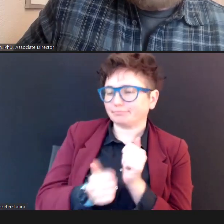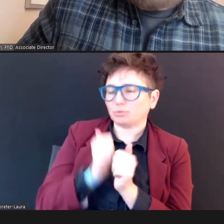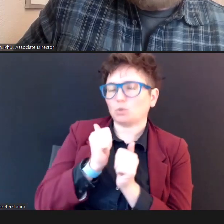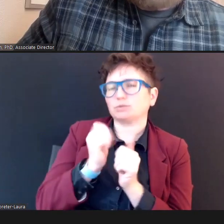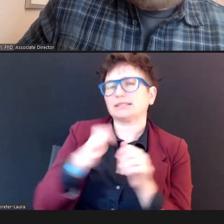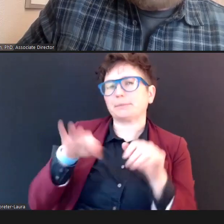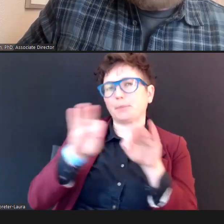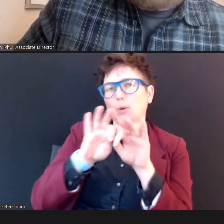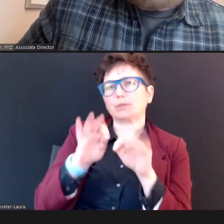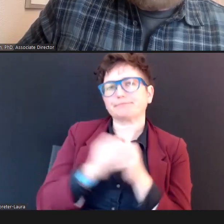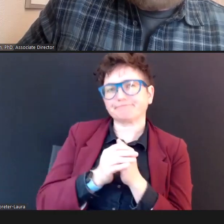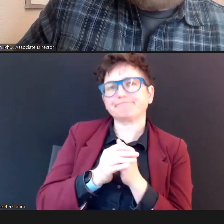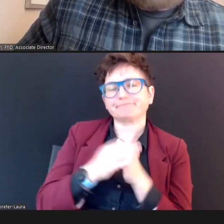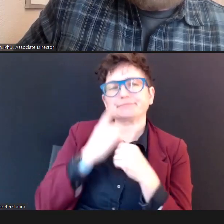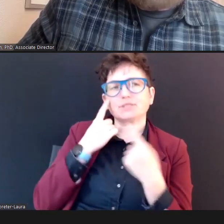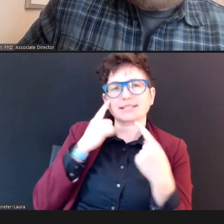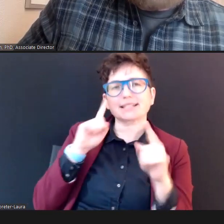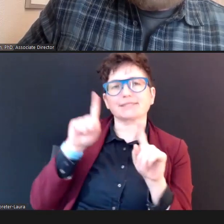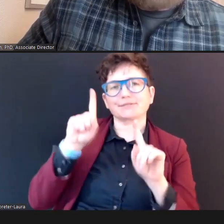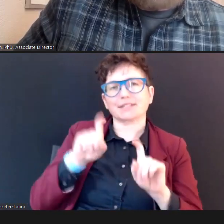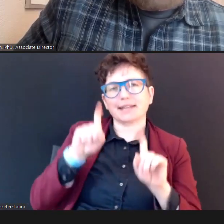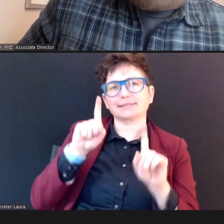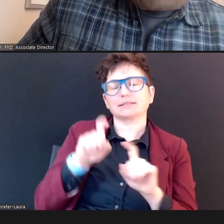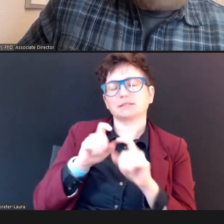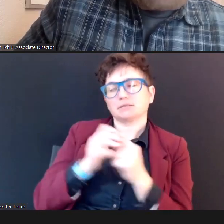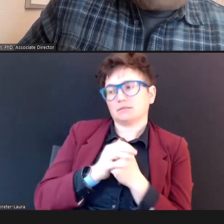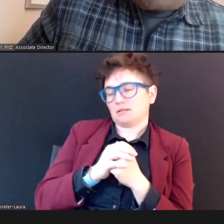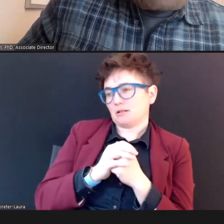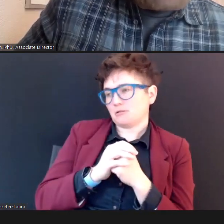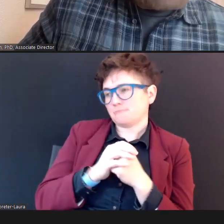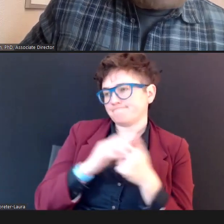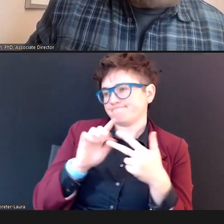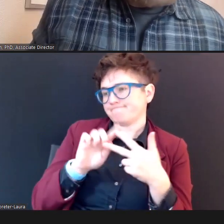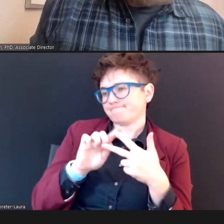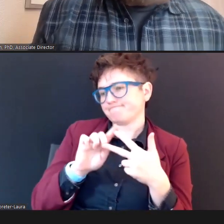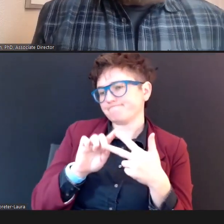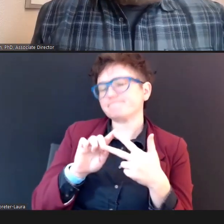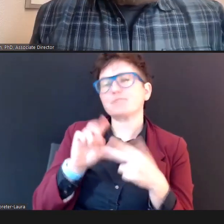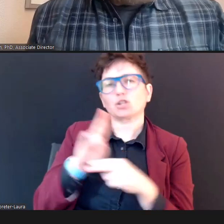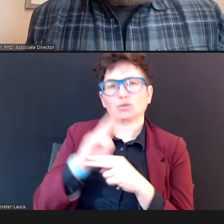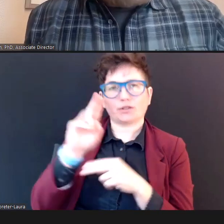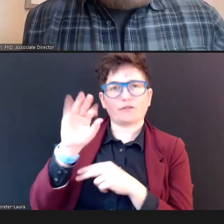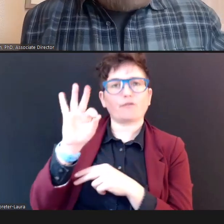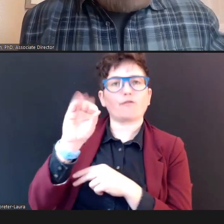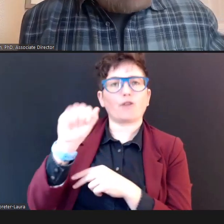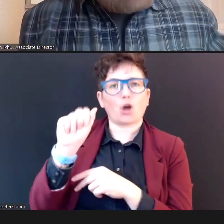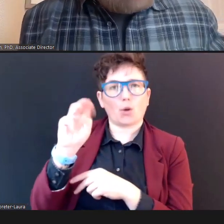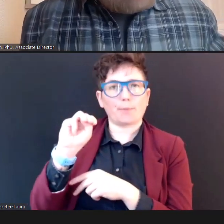getting a successful test done um Second